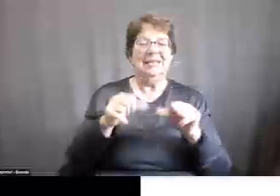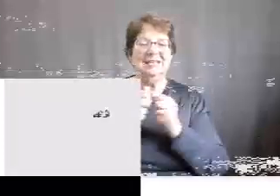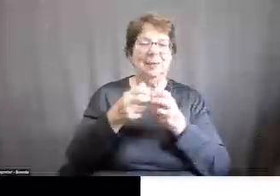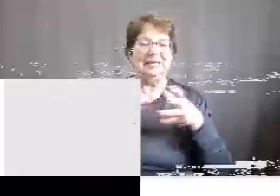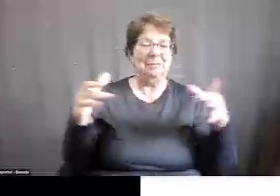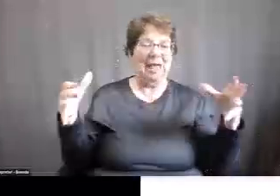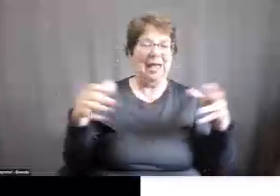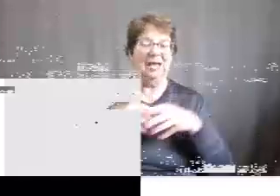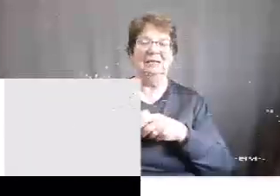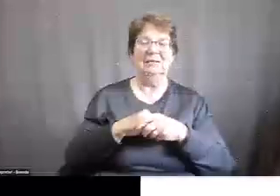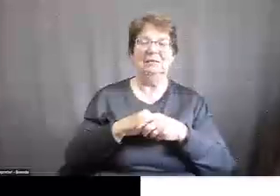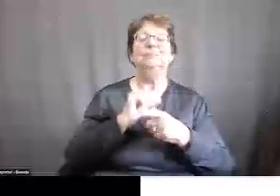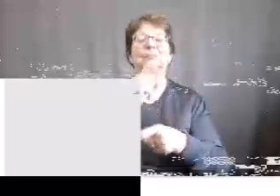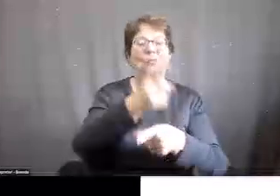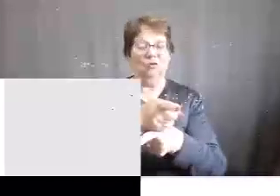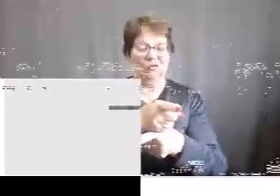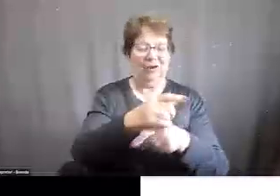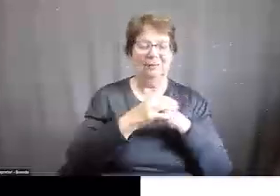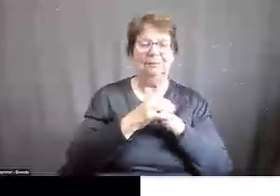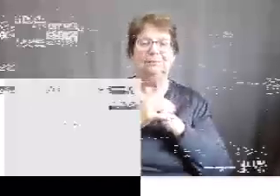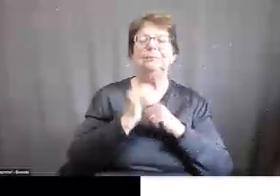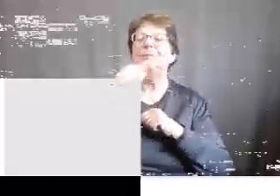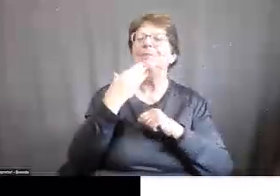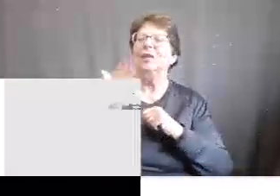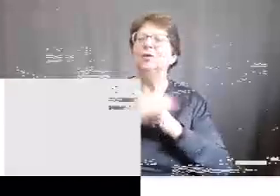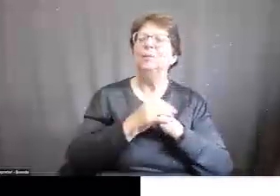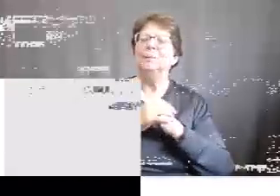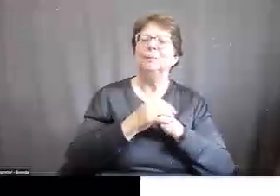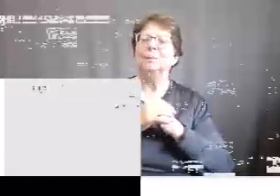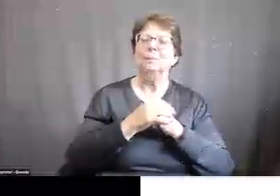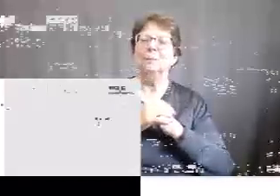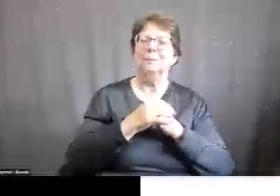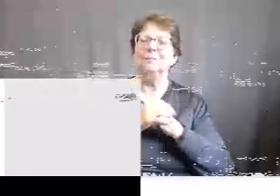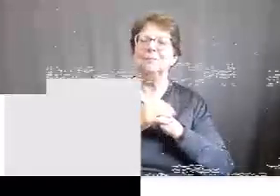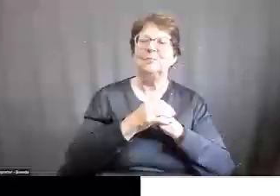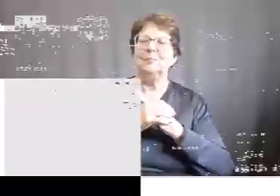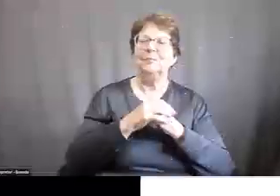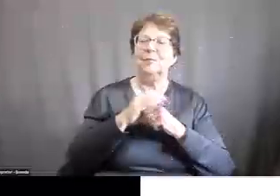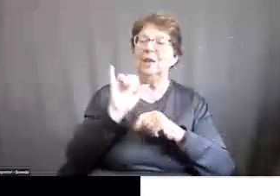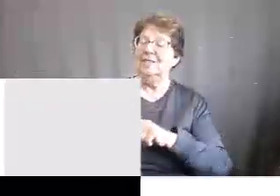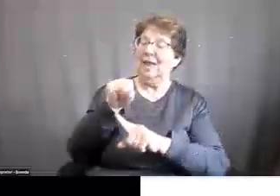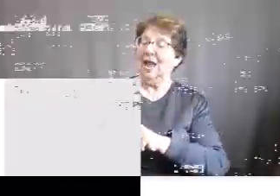Boardroom: That is correct. Thank you. Boardroom: Is this a station that has ever…